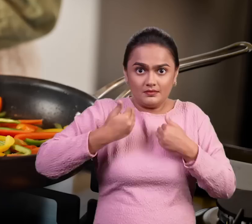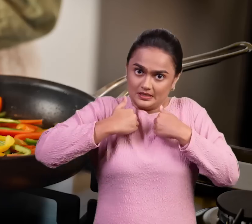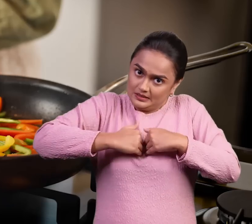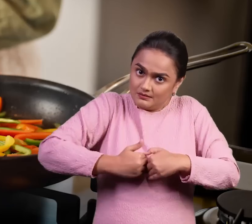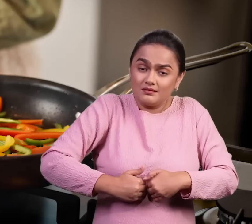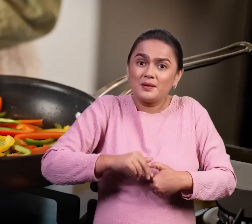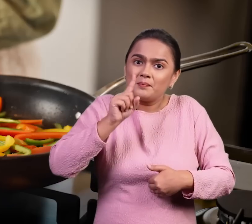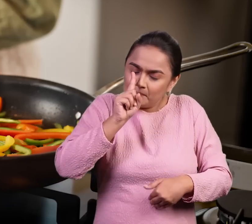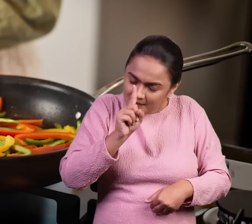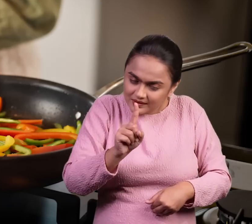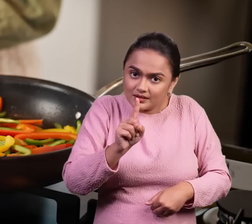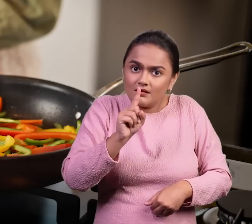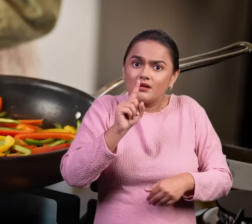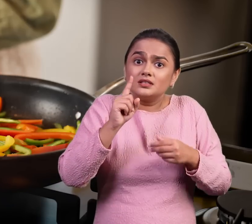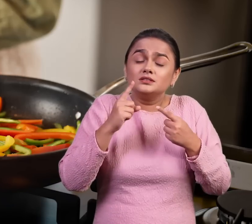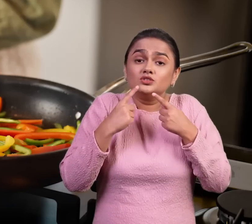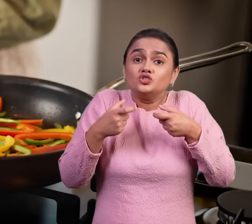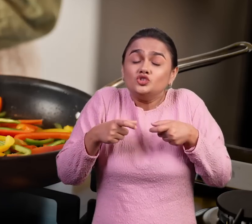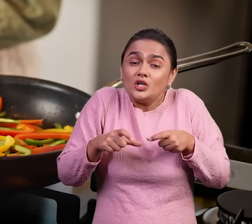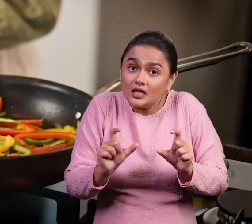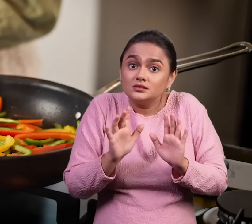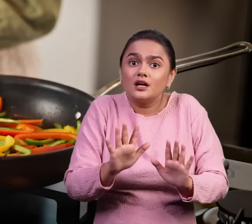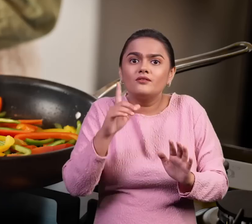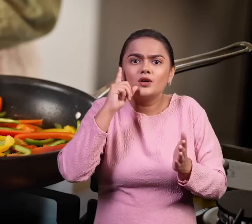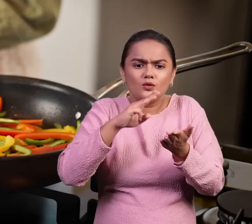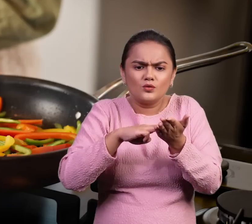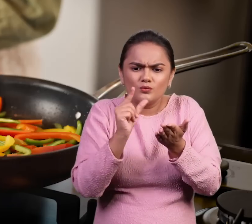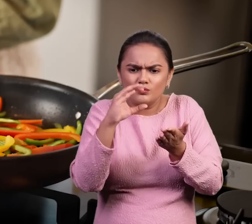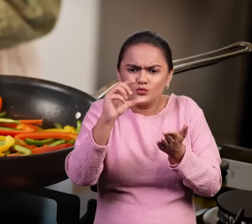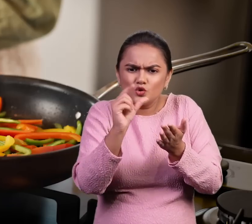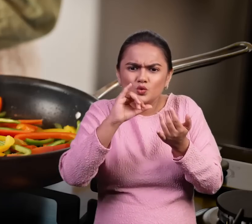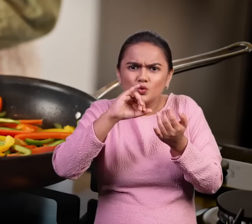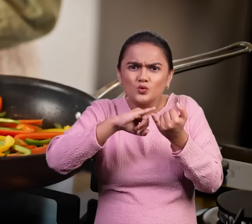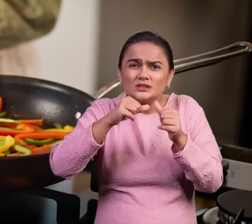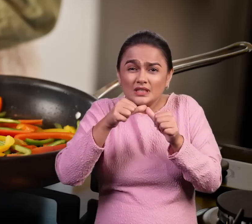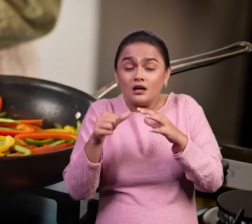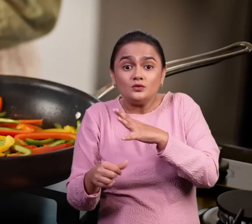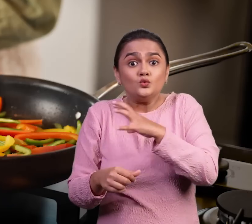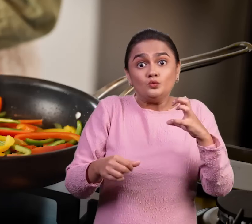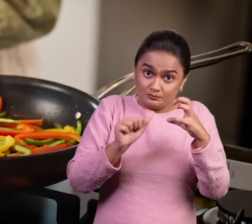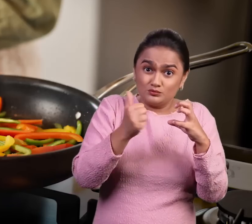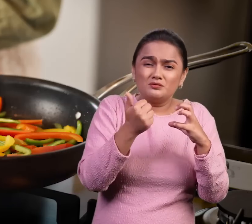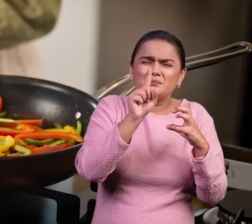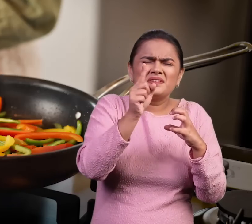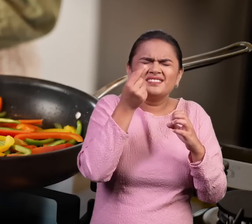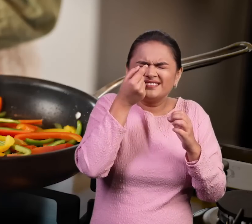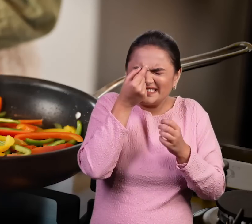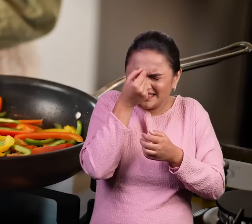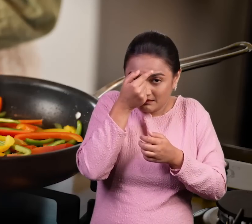There are chances that the virus could be absorbed through the mucosa. However, in very very rare cases, such as